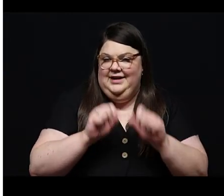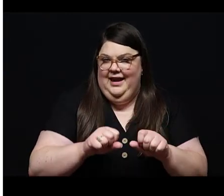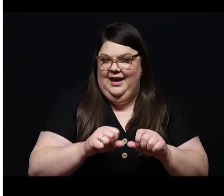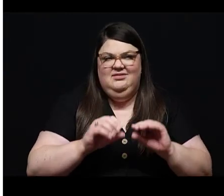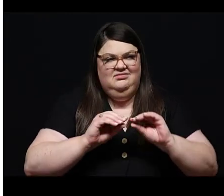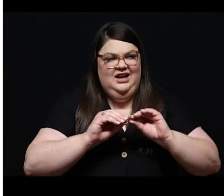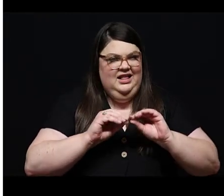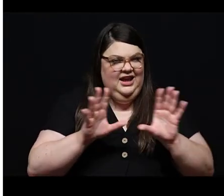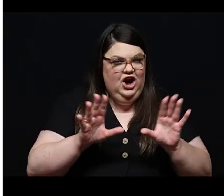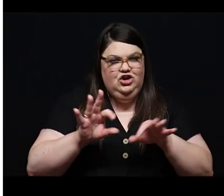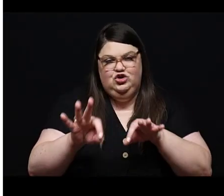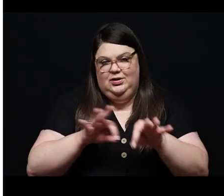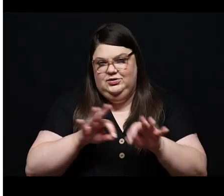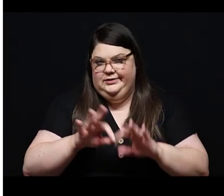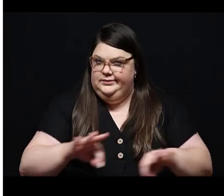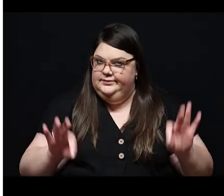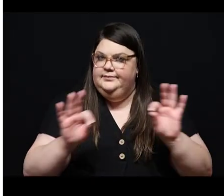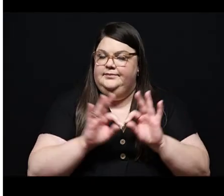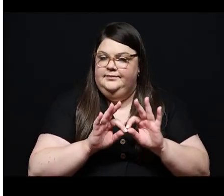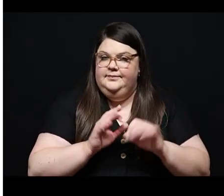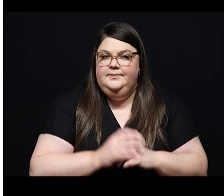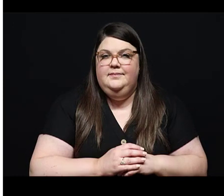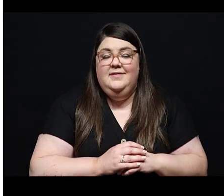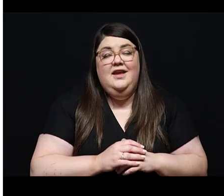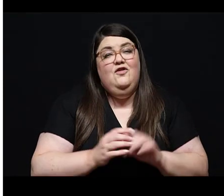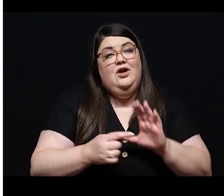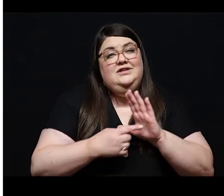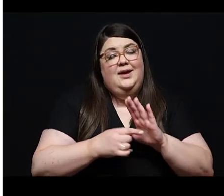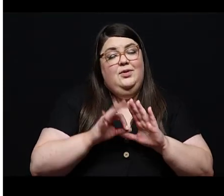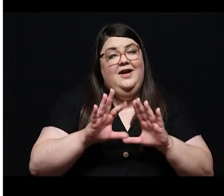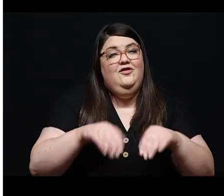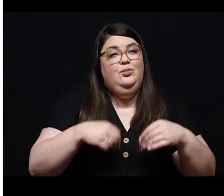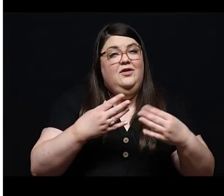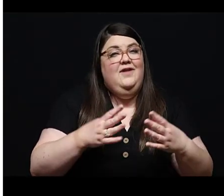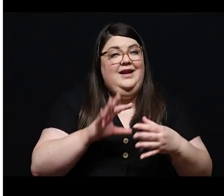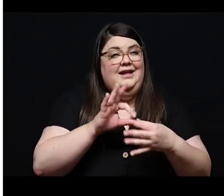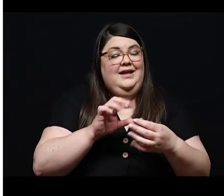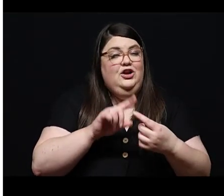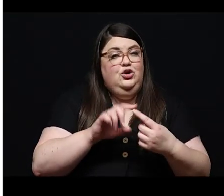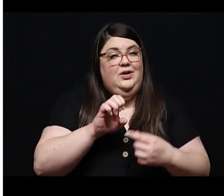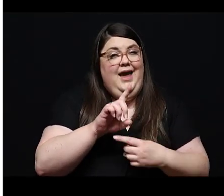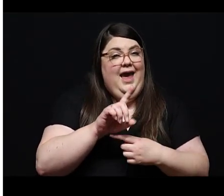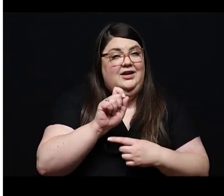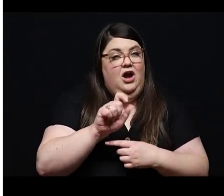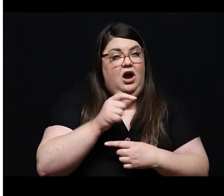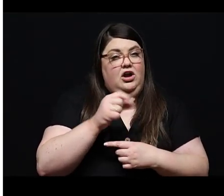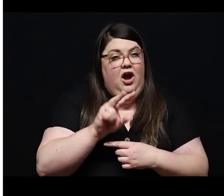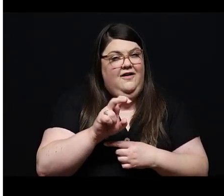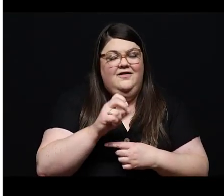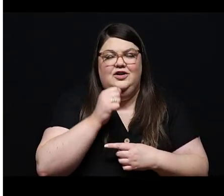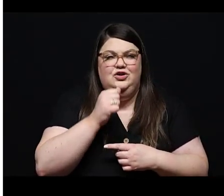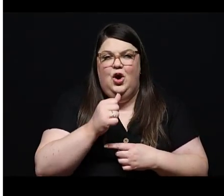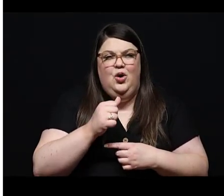For example, if providing a link to the ED.gov homepage, do not provide vague phrases like “click